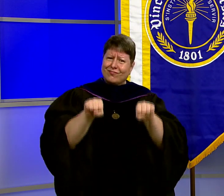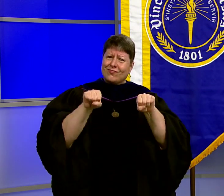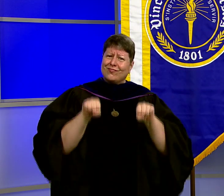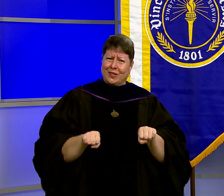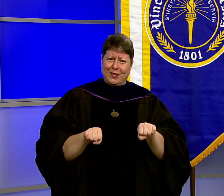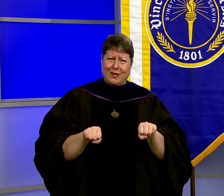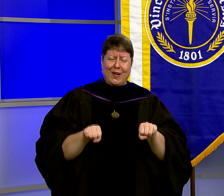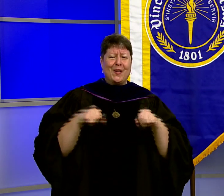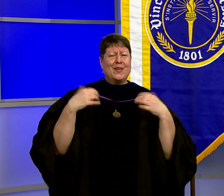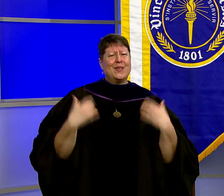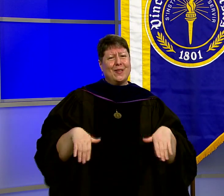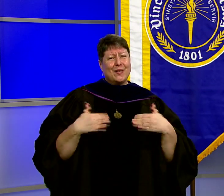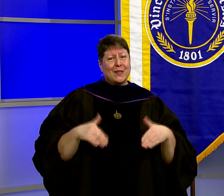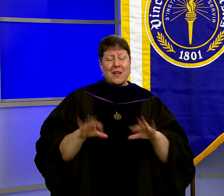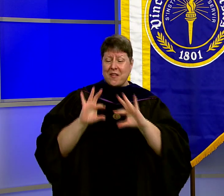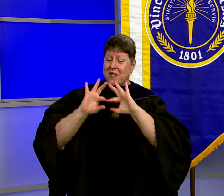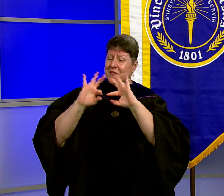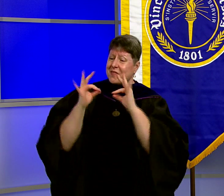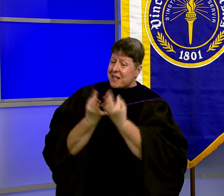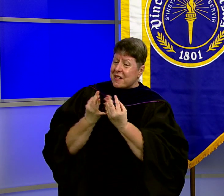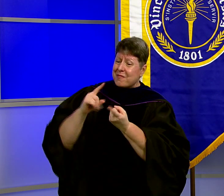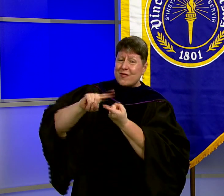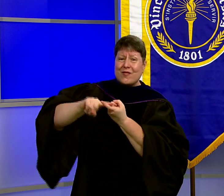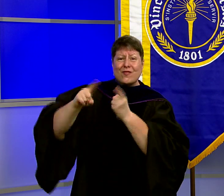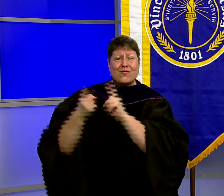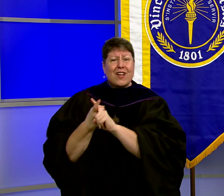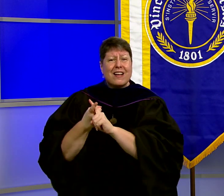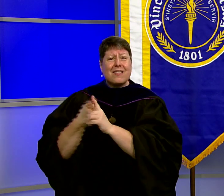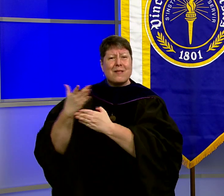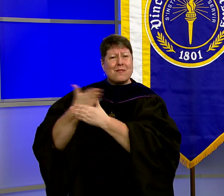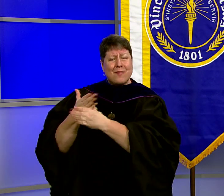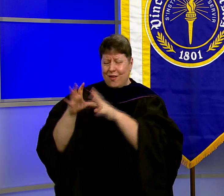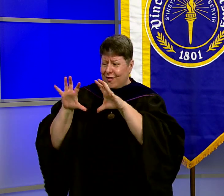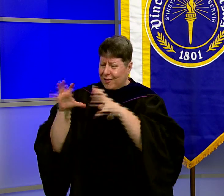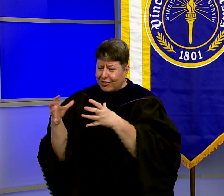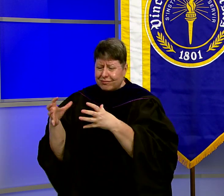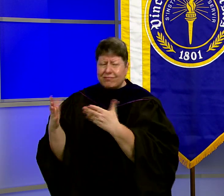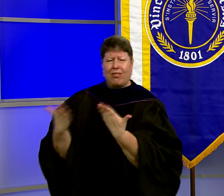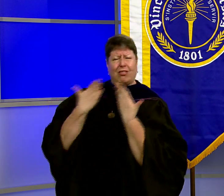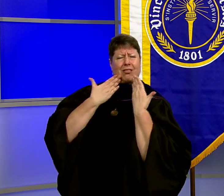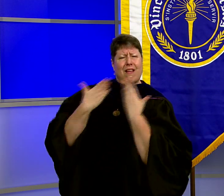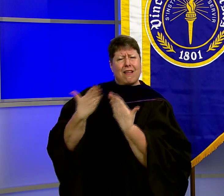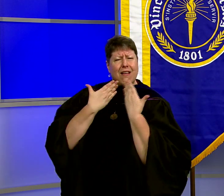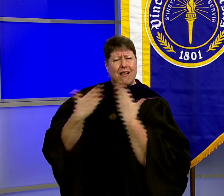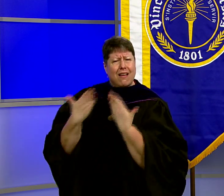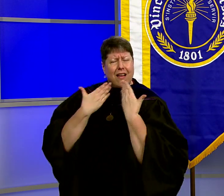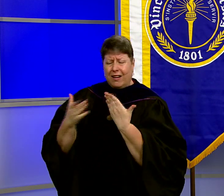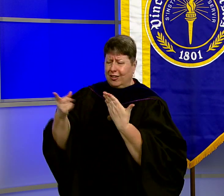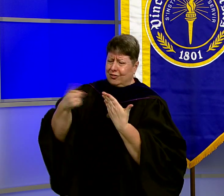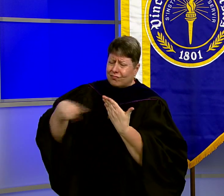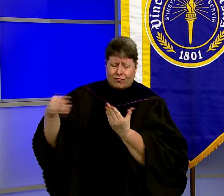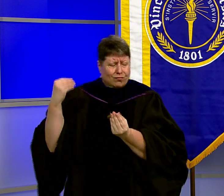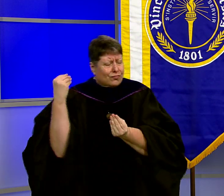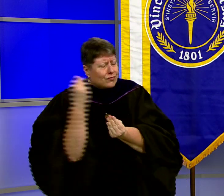of their associate's degree many thanks to the families friends and loved ones who